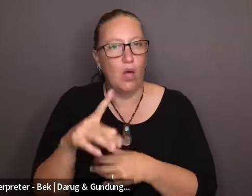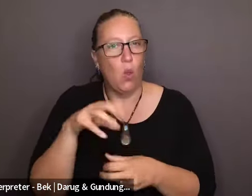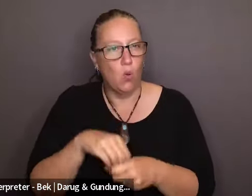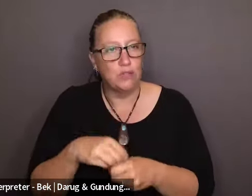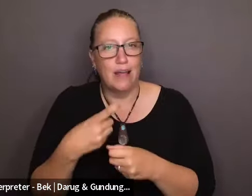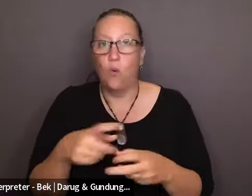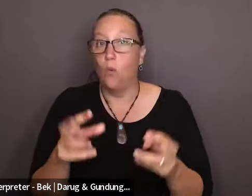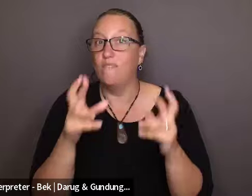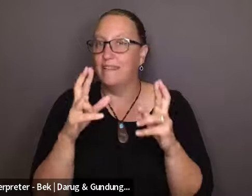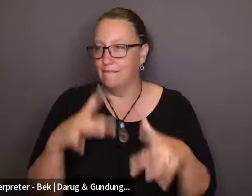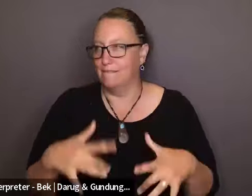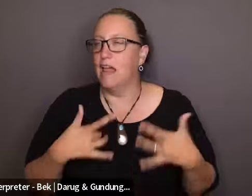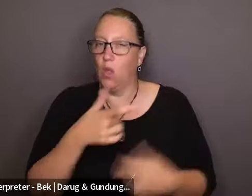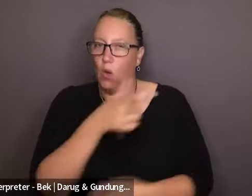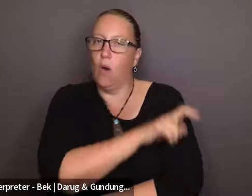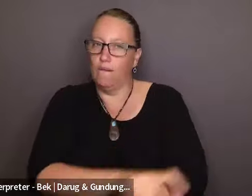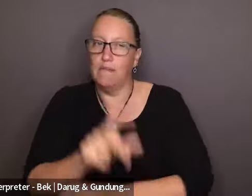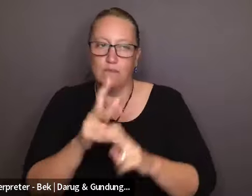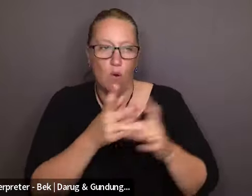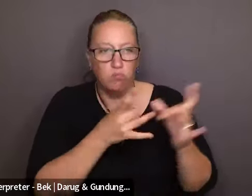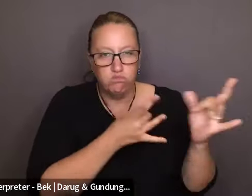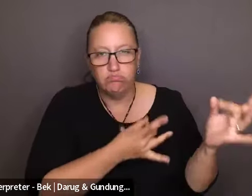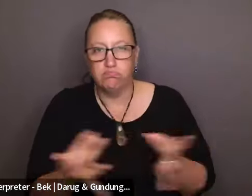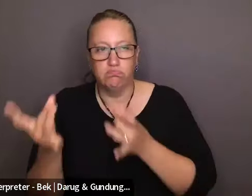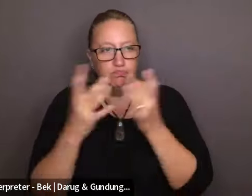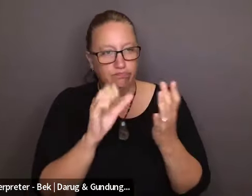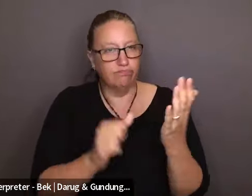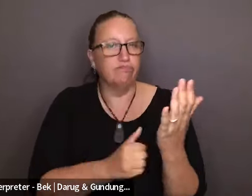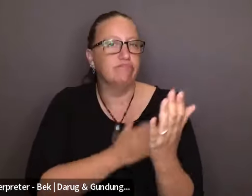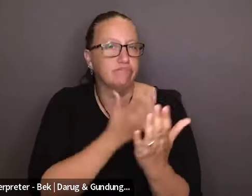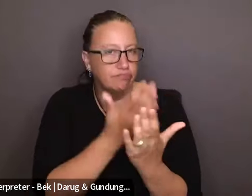you can budget for access and inclusion, and hopefully feel